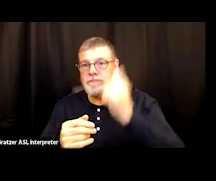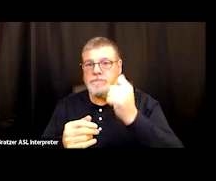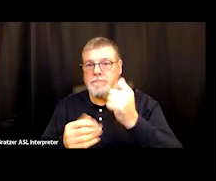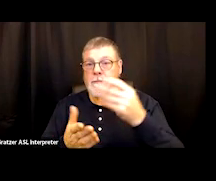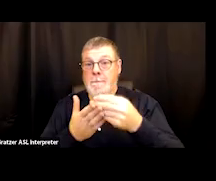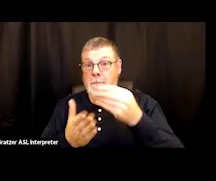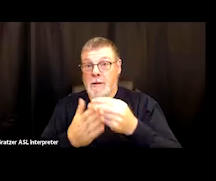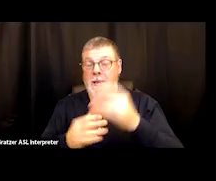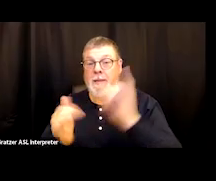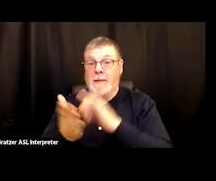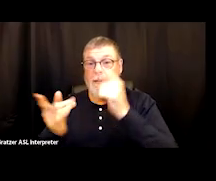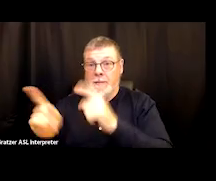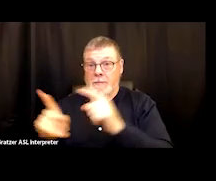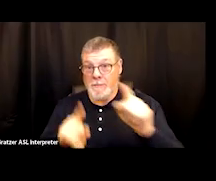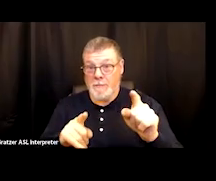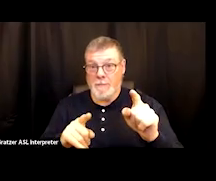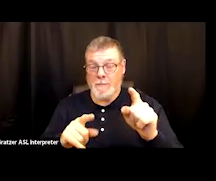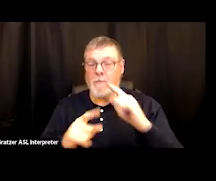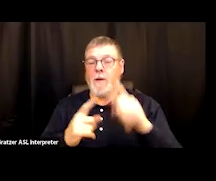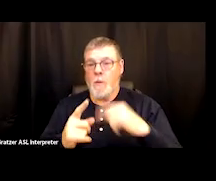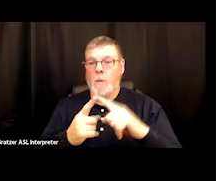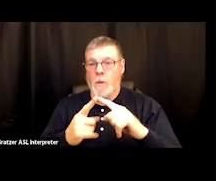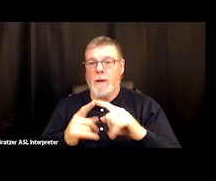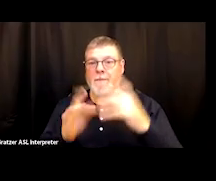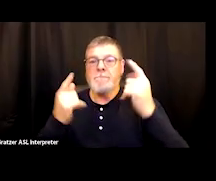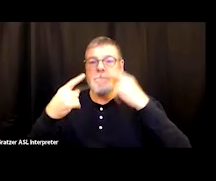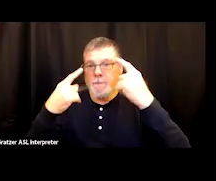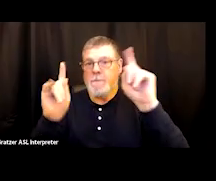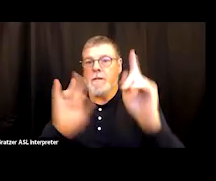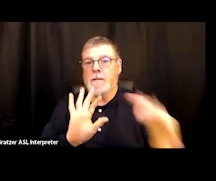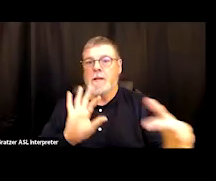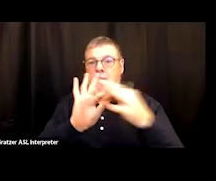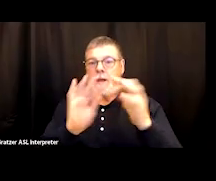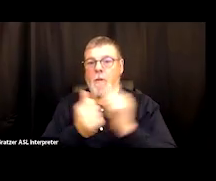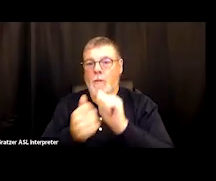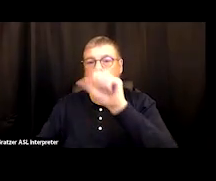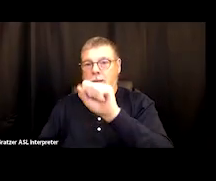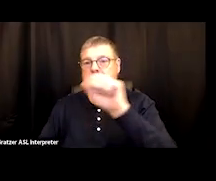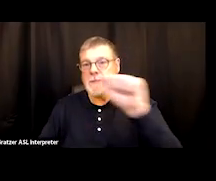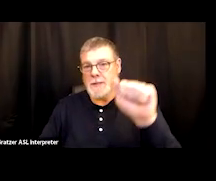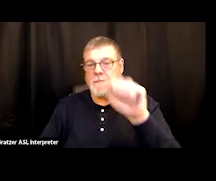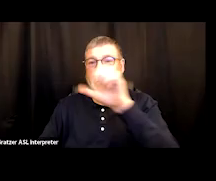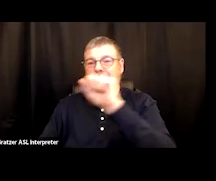that happened once the applicant was connected with Social Security disability benefits.